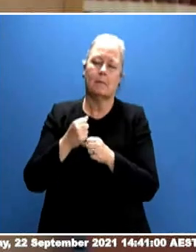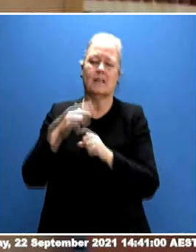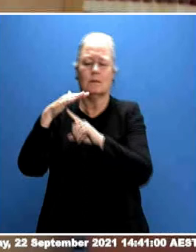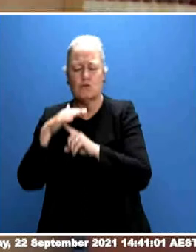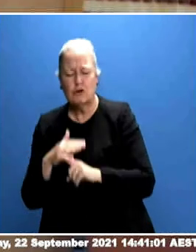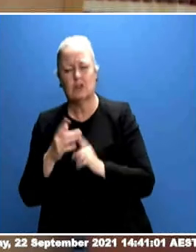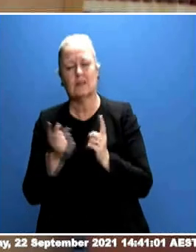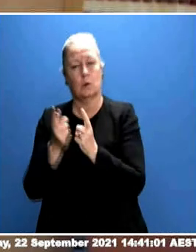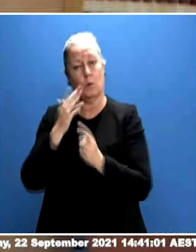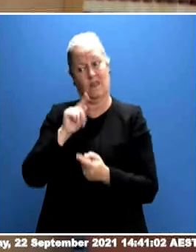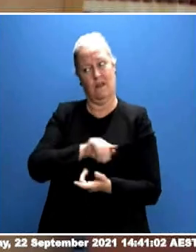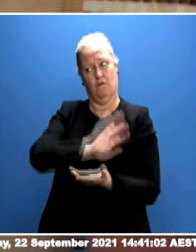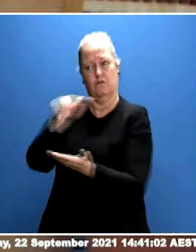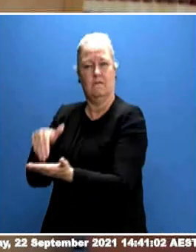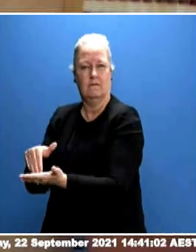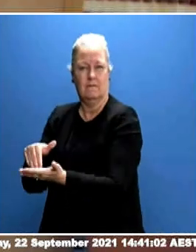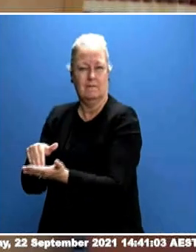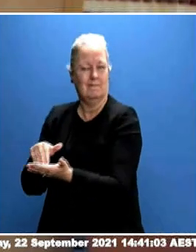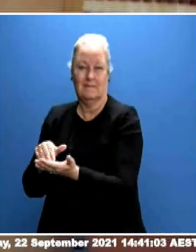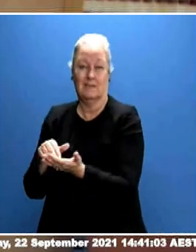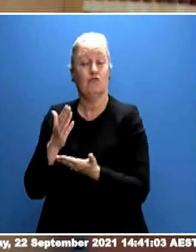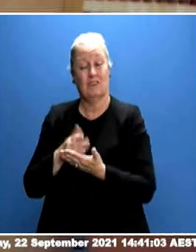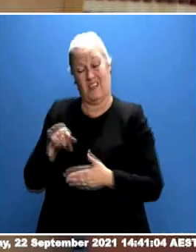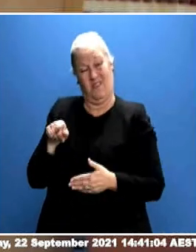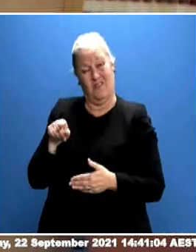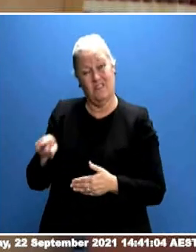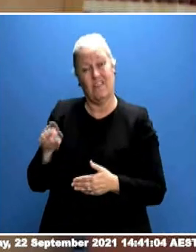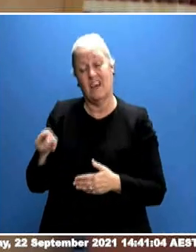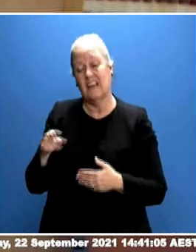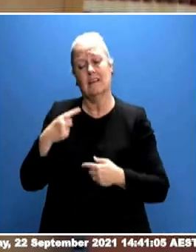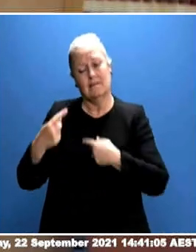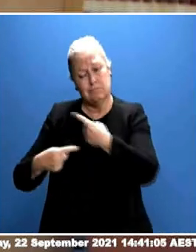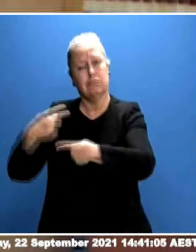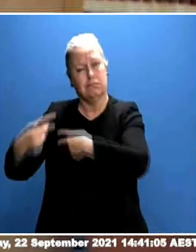placement. So, it's an ongoing piece of work to improve how we provide assessment.